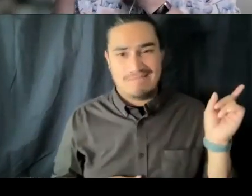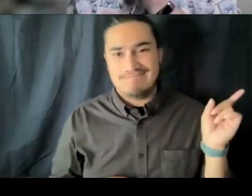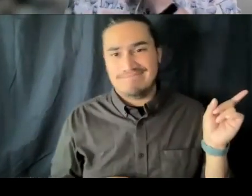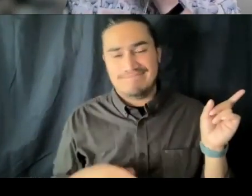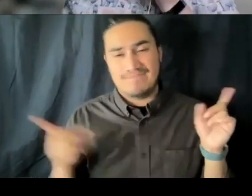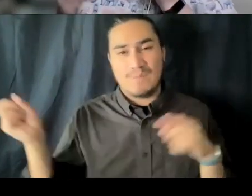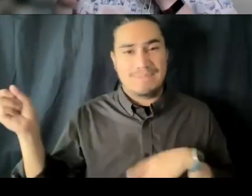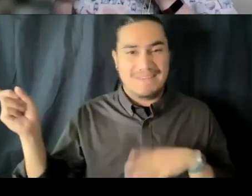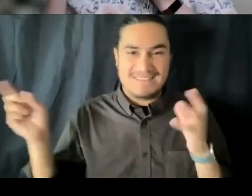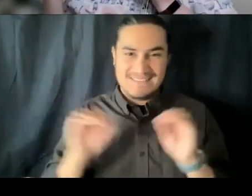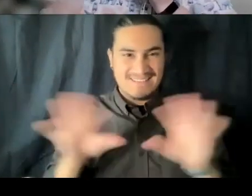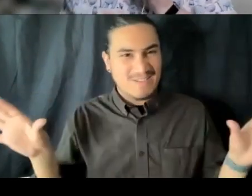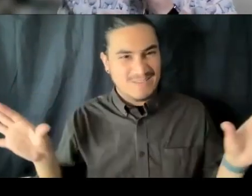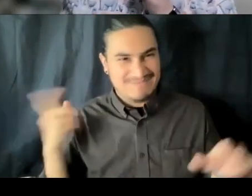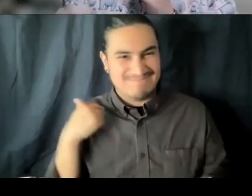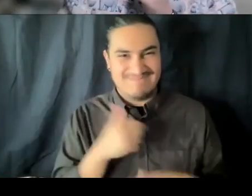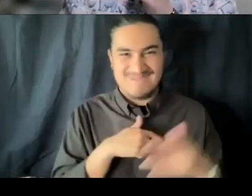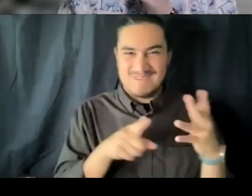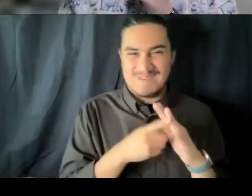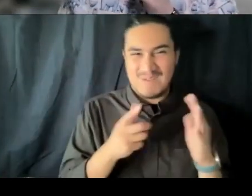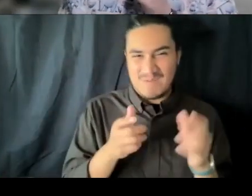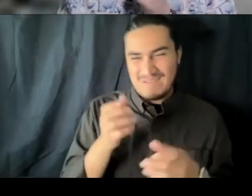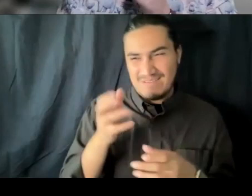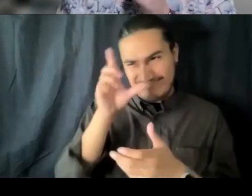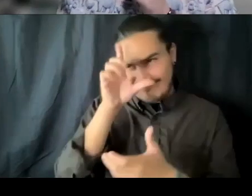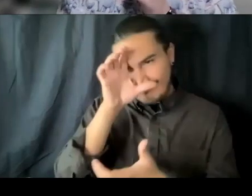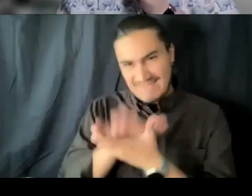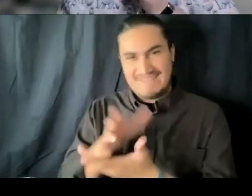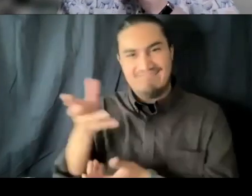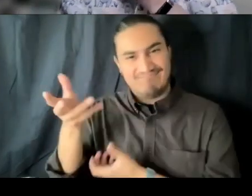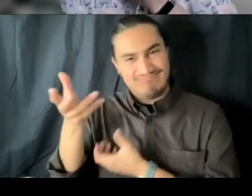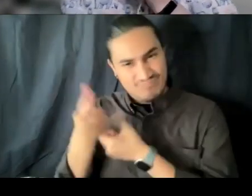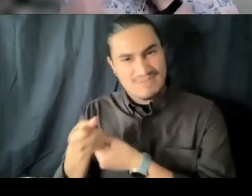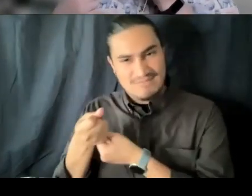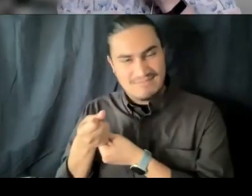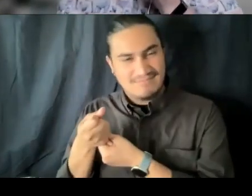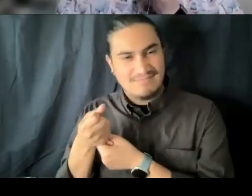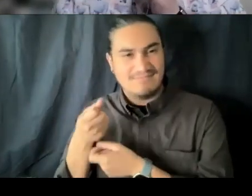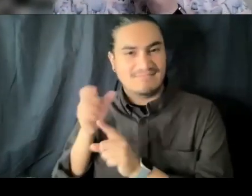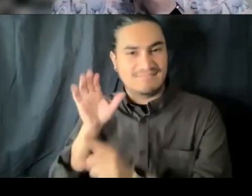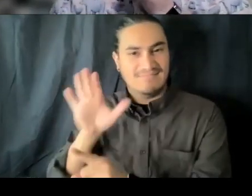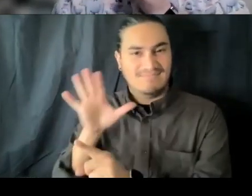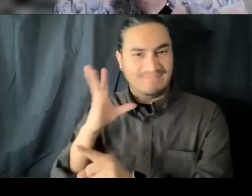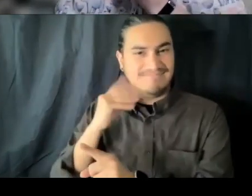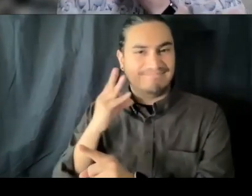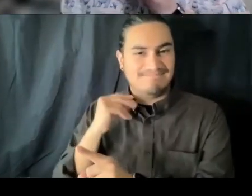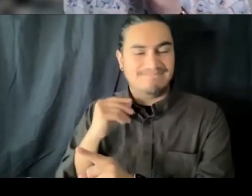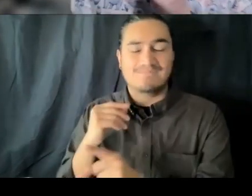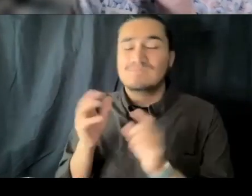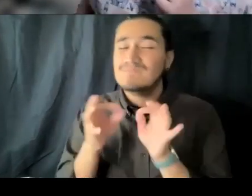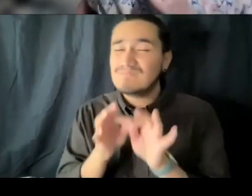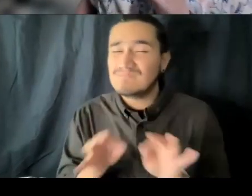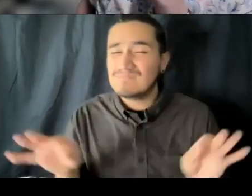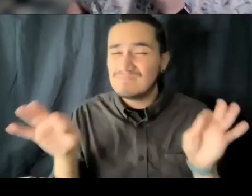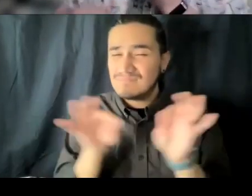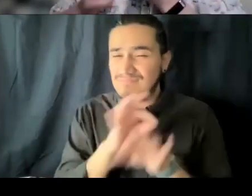We start with believing people about their experiences. And what's critical here is, you know,